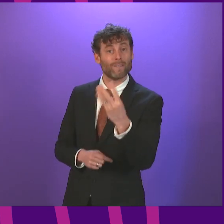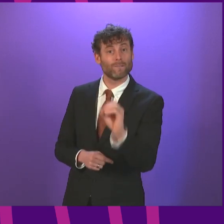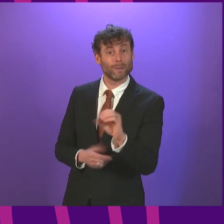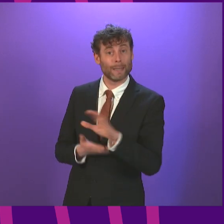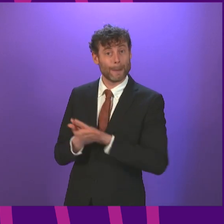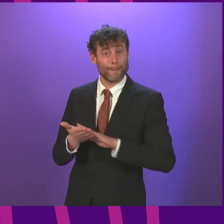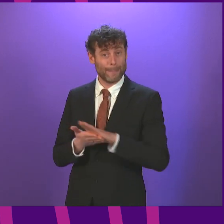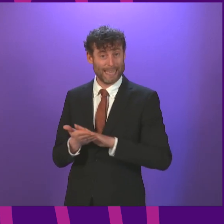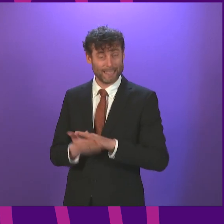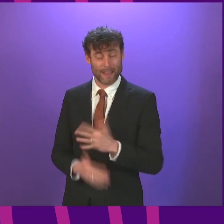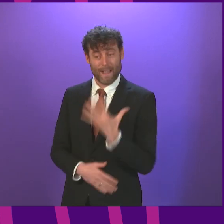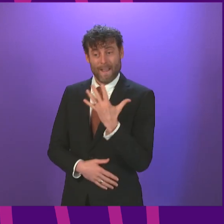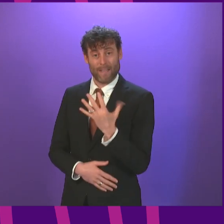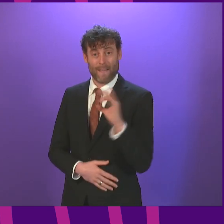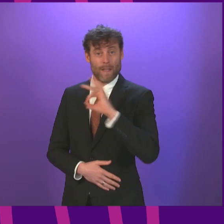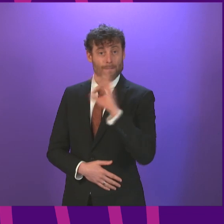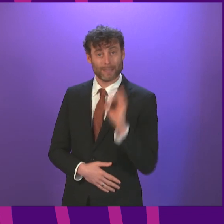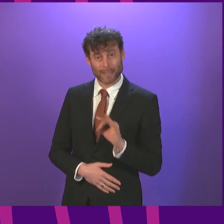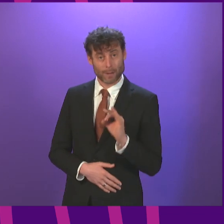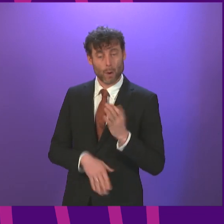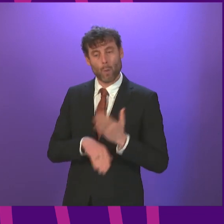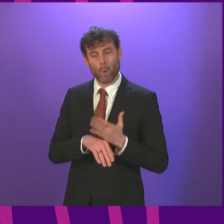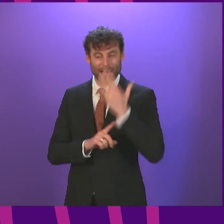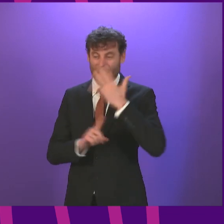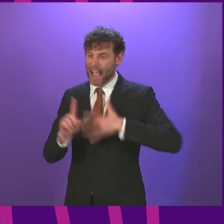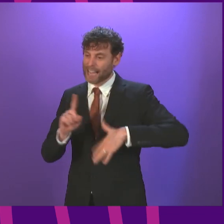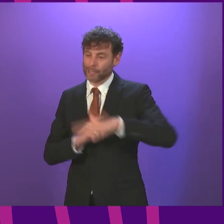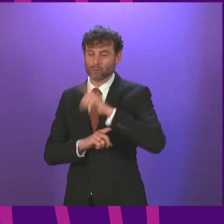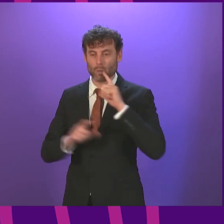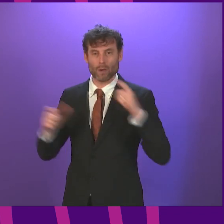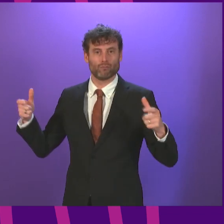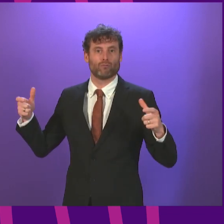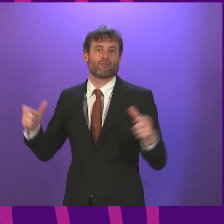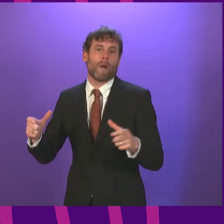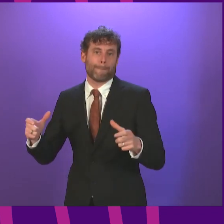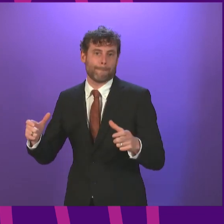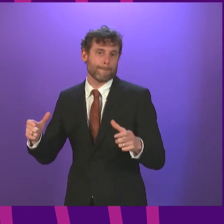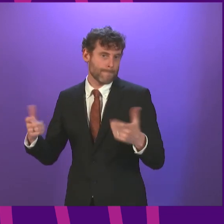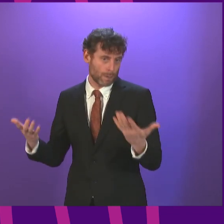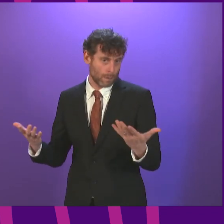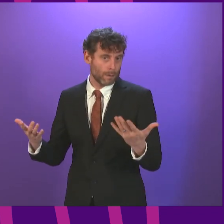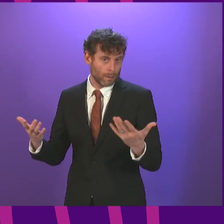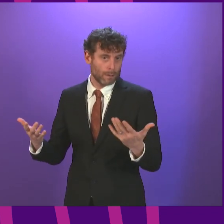by up to 5 per cent. Overall, we estimate that immigration changes could result in a